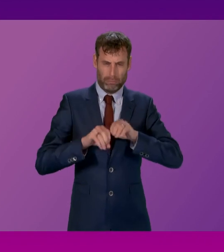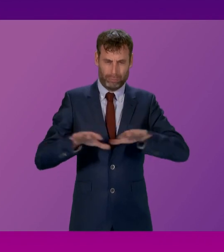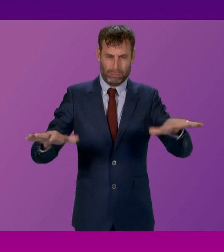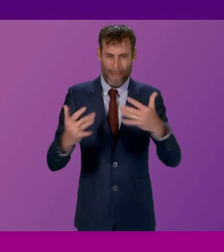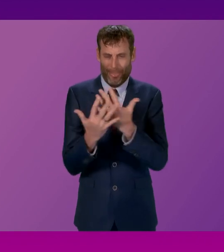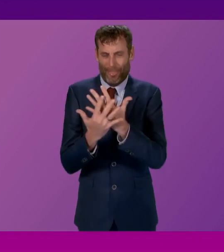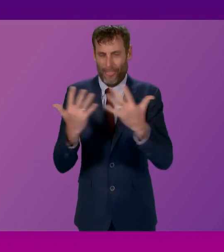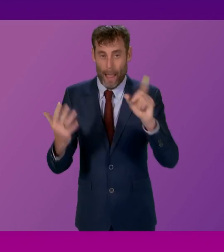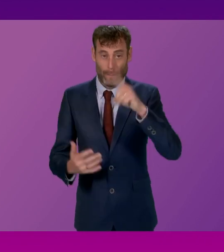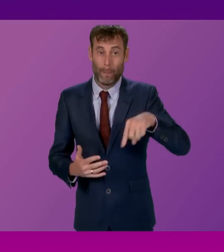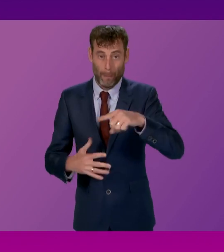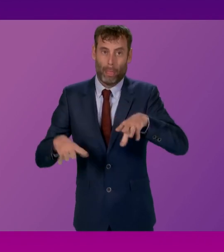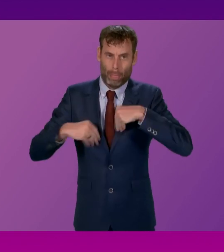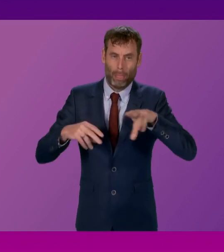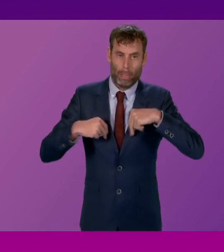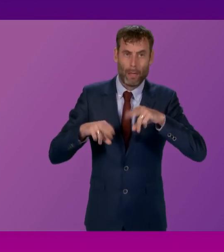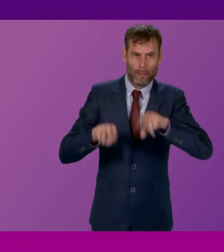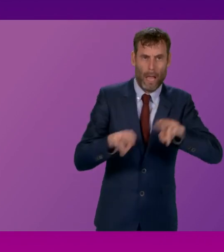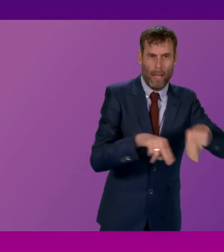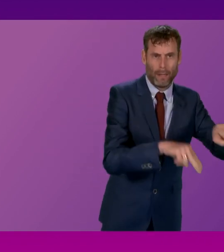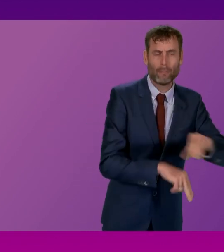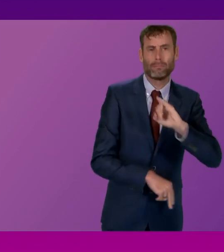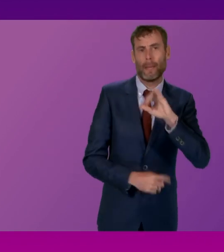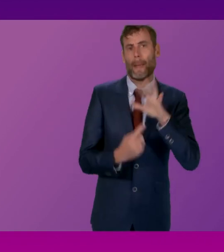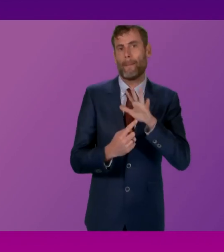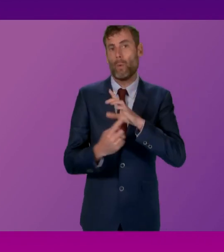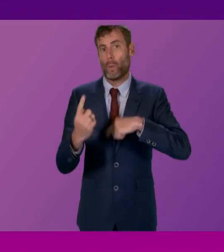It is for those people that we should be thinking about our questions and answers today.